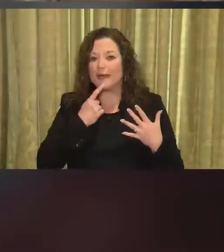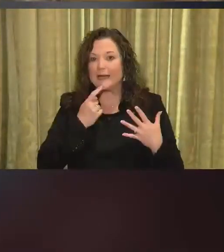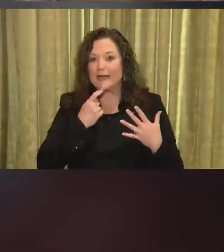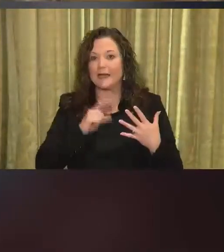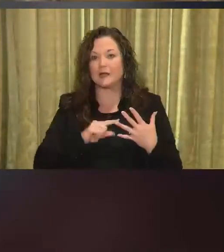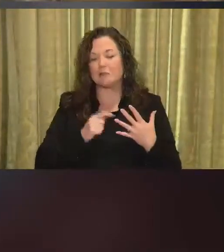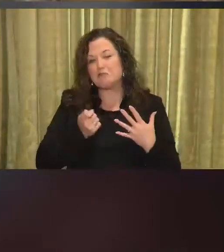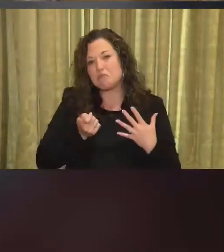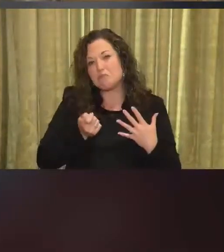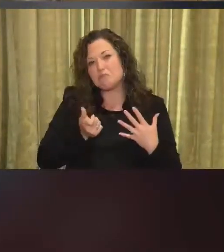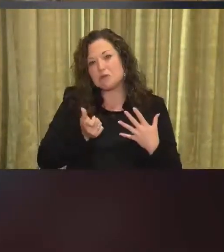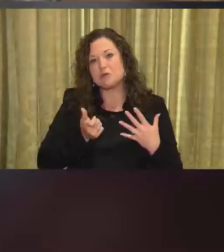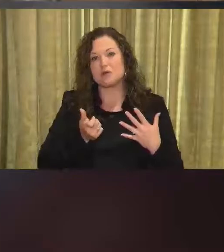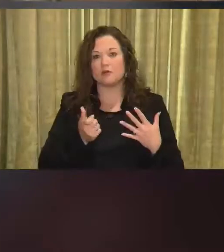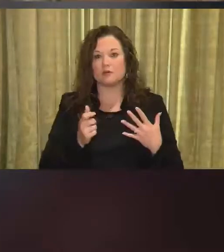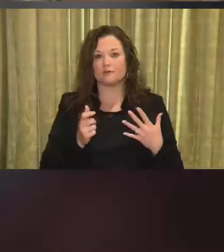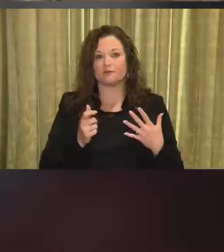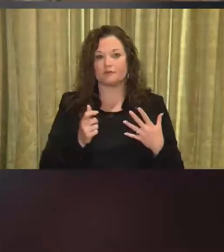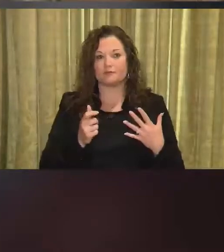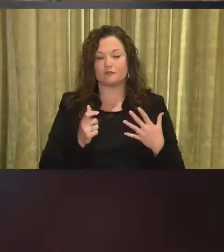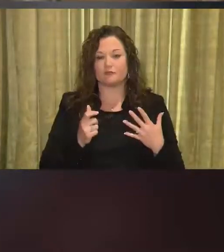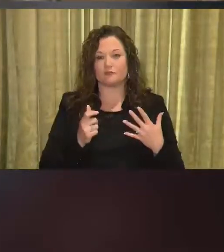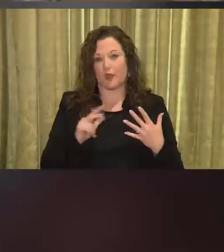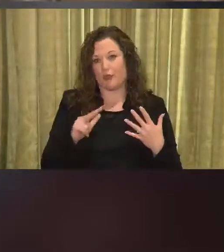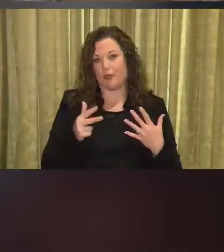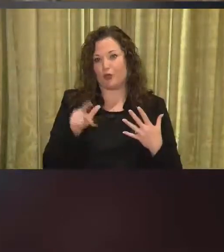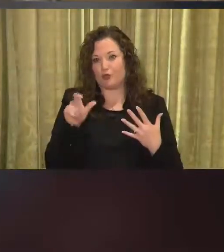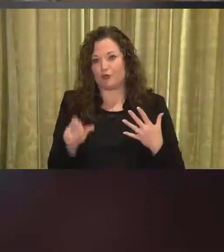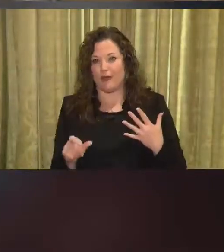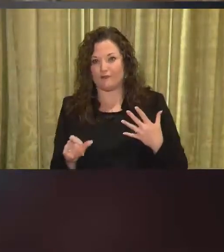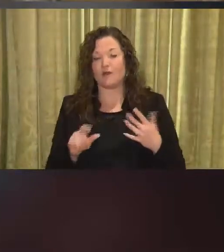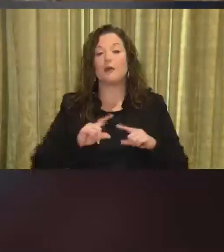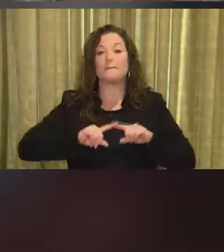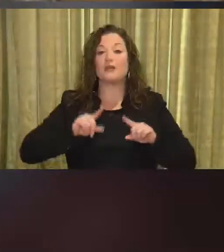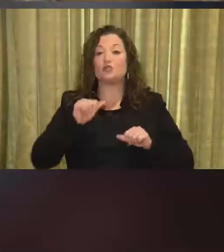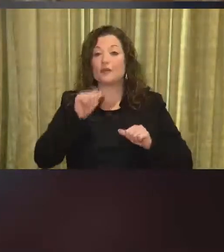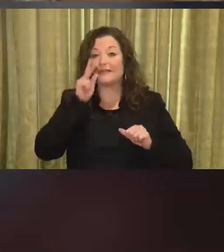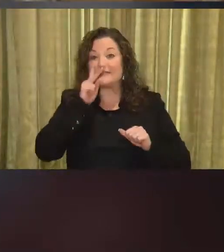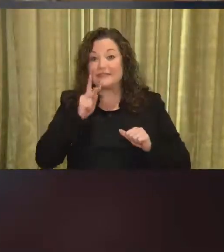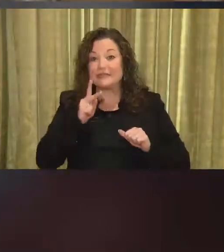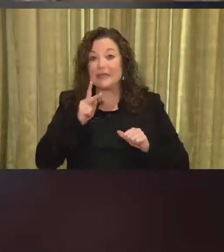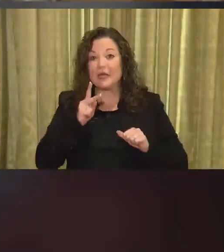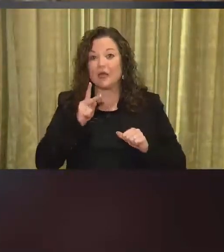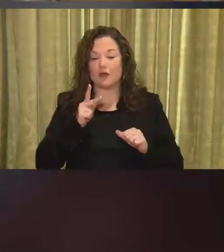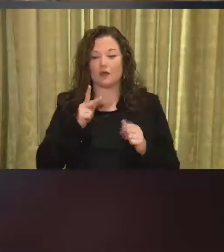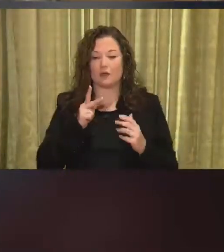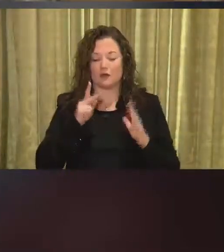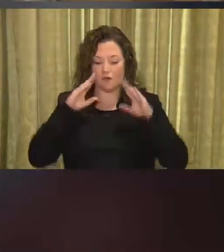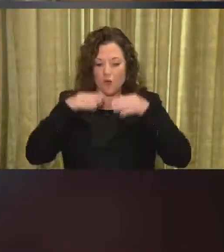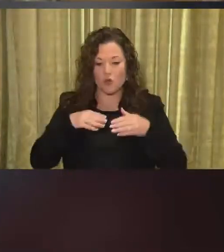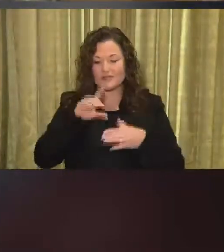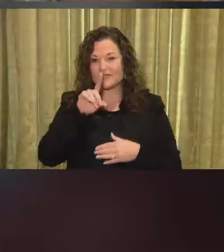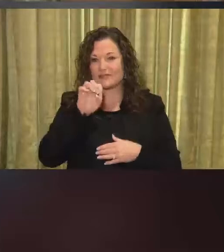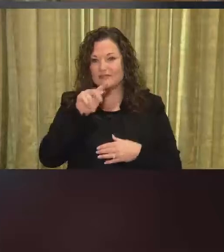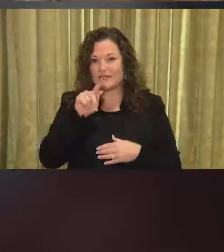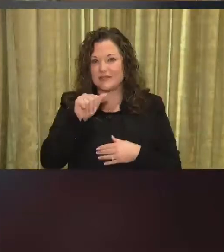a little bit is in the third bar graph. But as you can see, just want to concentrate on the delta graph though,